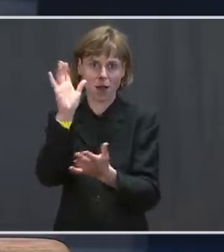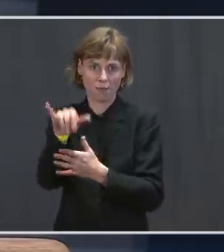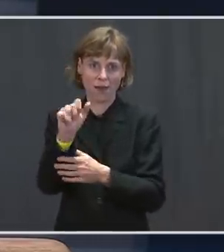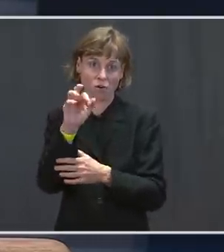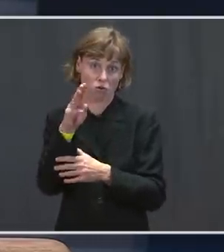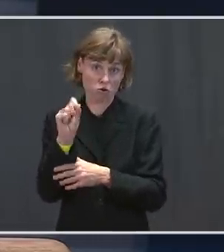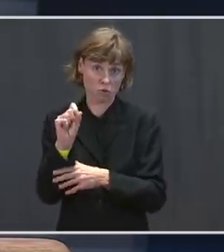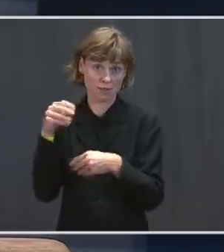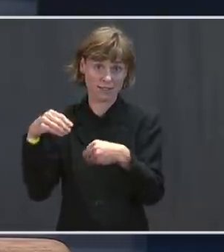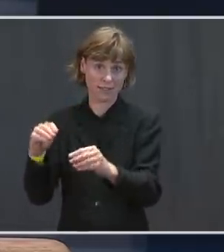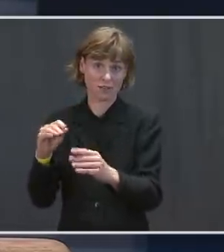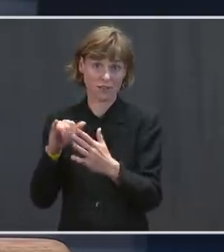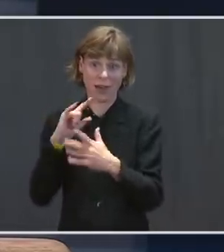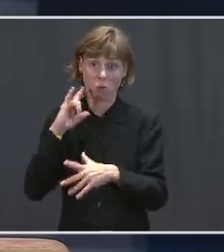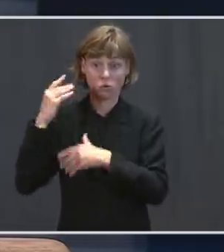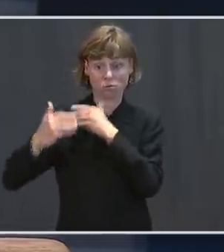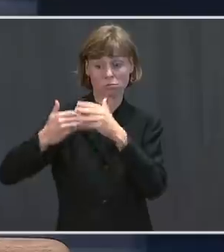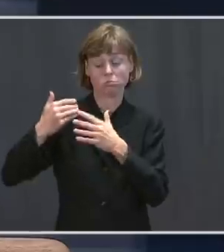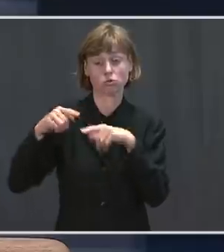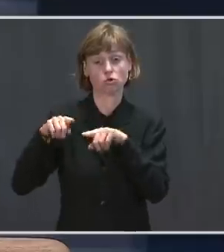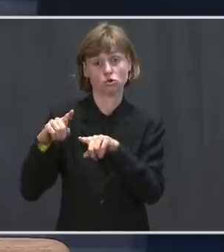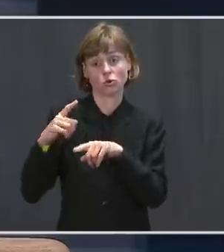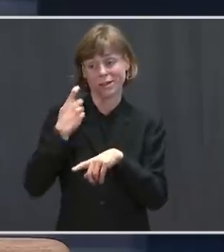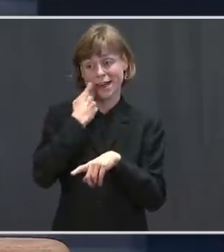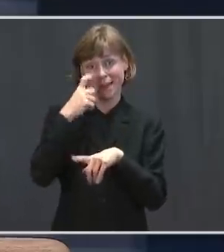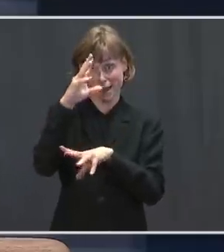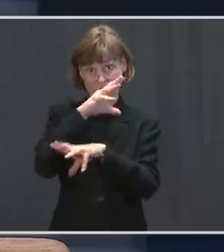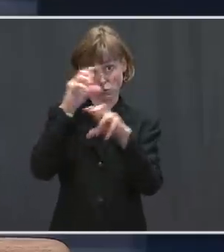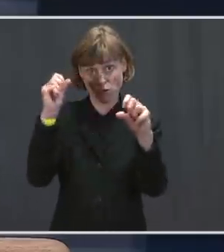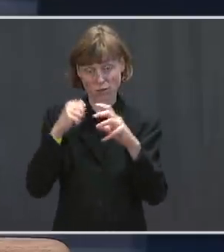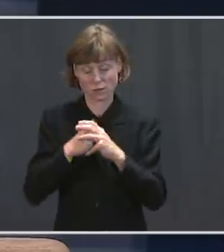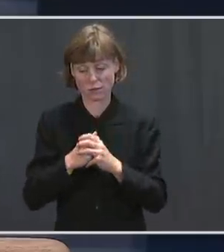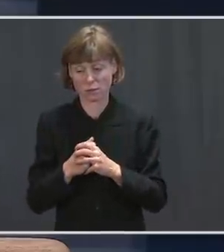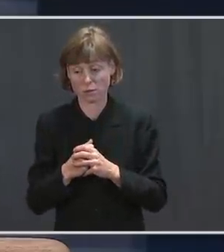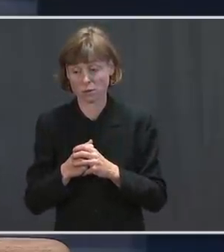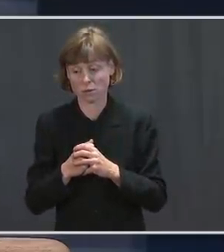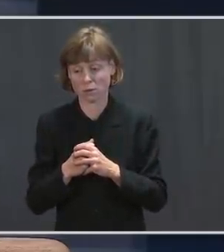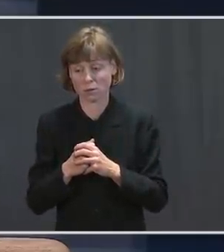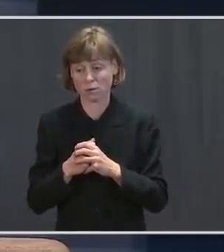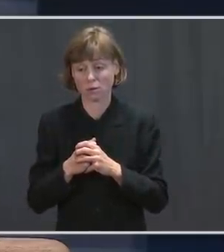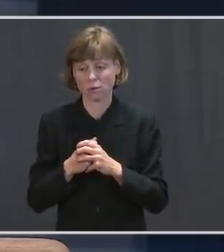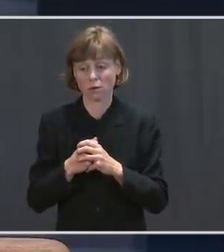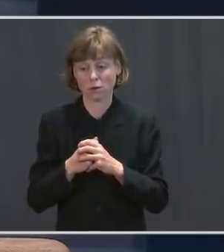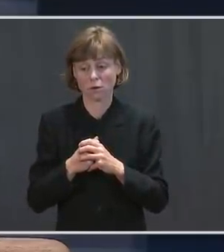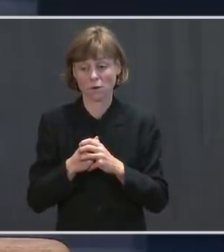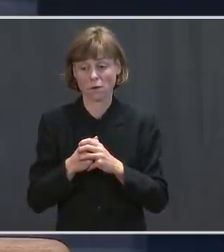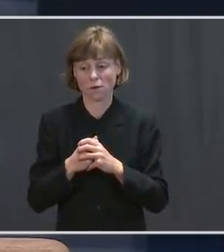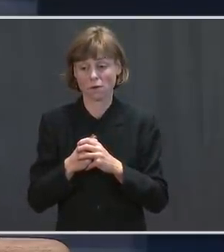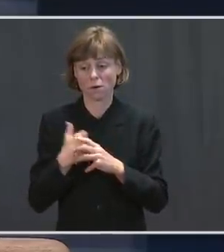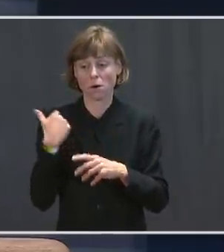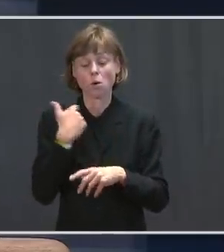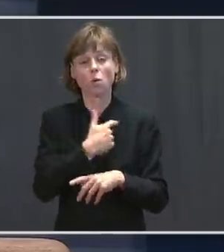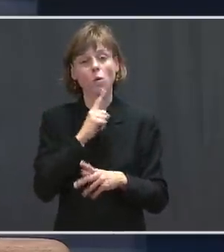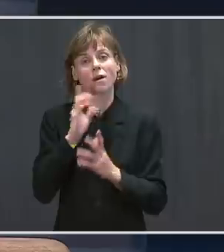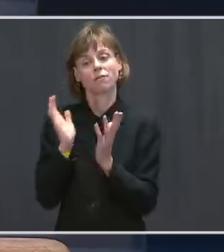at the end of the last administration. We have spoken with both senior officials in the UAE